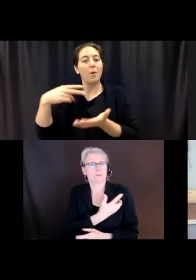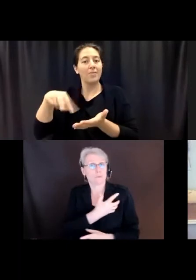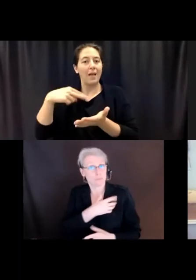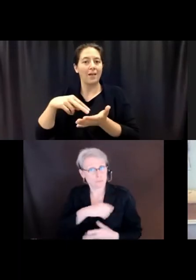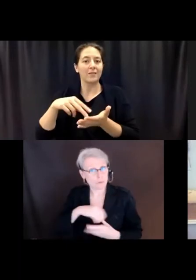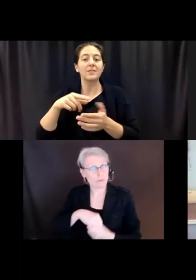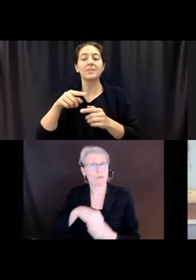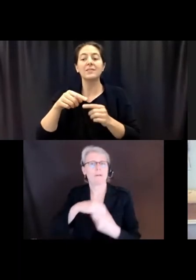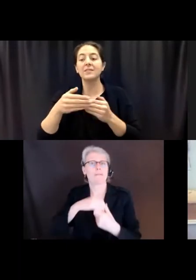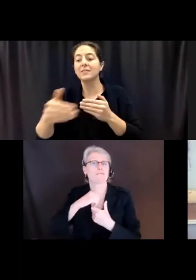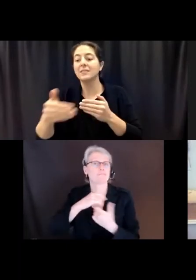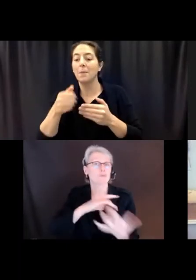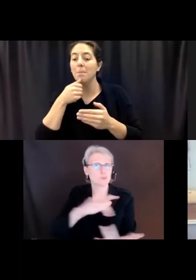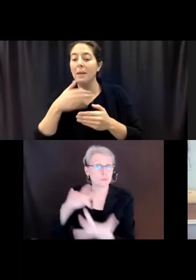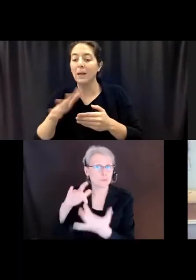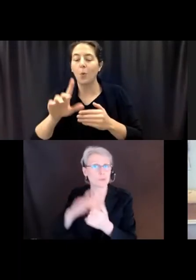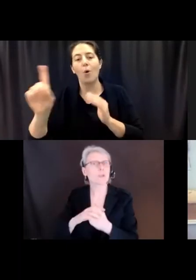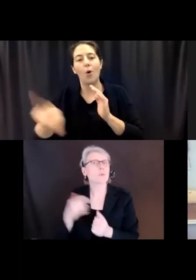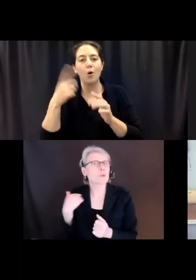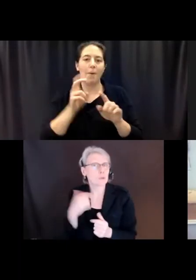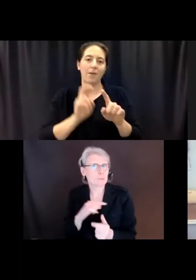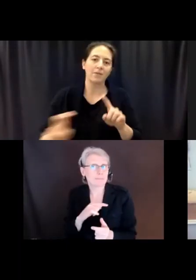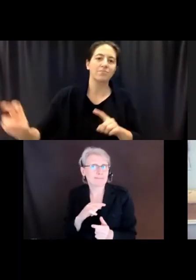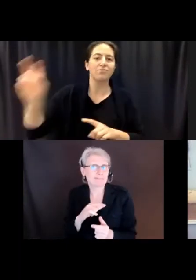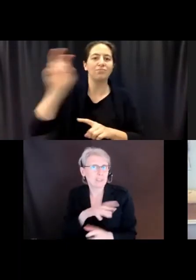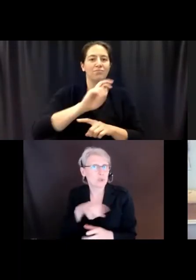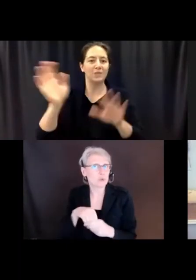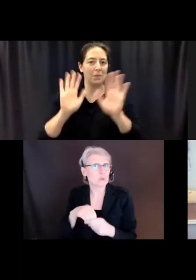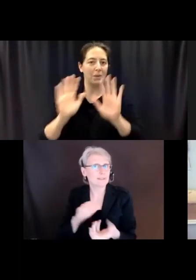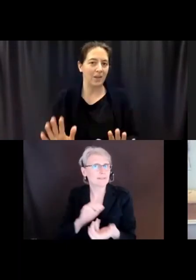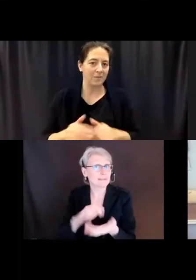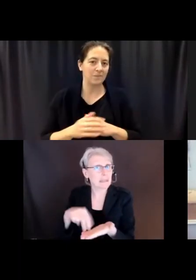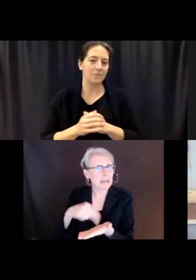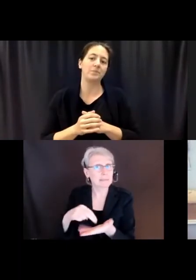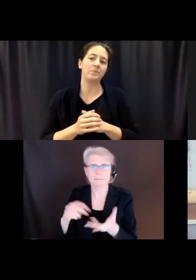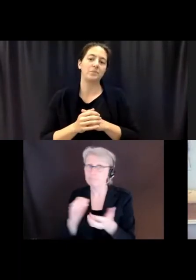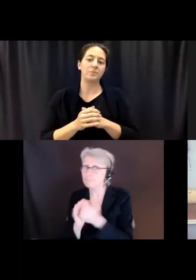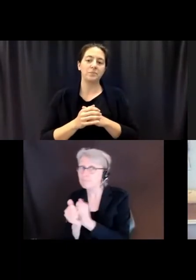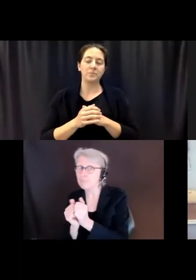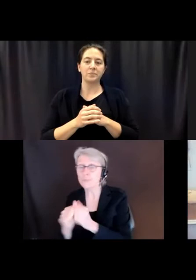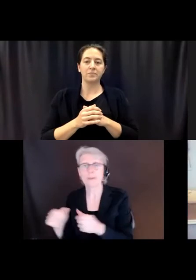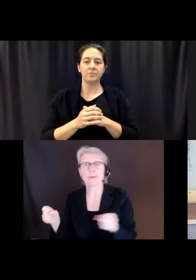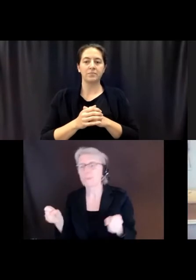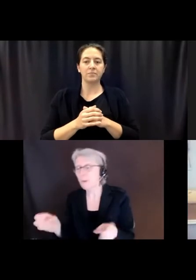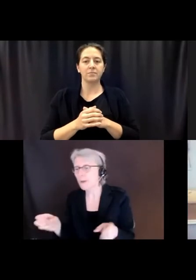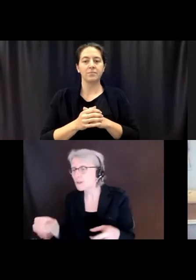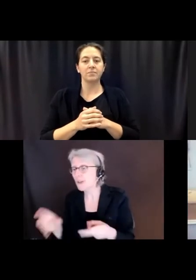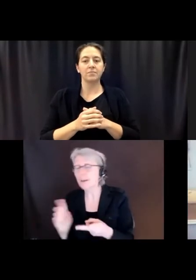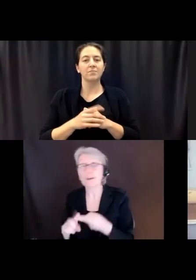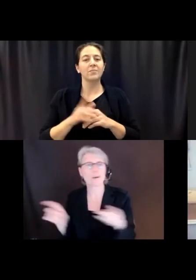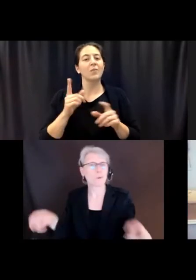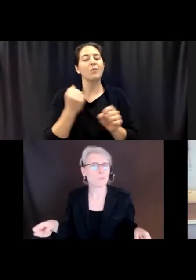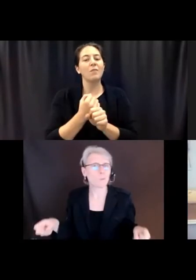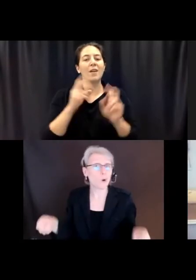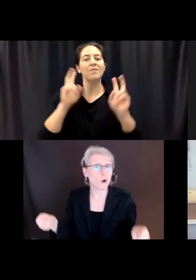WE DO AN ACTUAL DANCE BATTLE WHERE WE BRING IN WHEELCHAIRERS, WALKERS, BLINDFOLDS. DANCERS